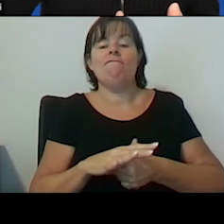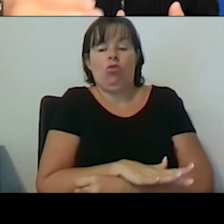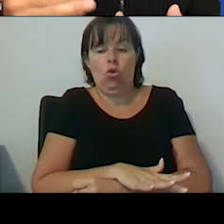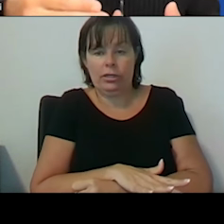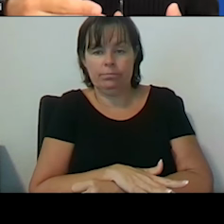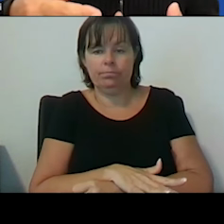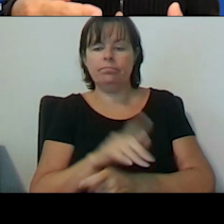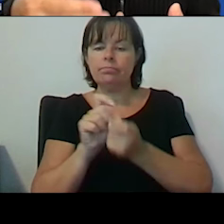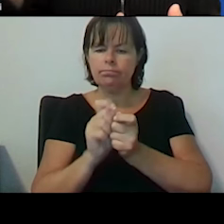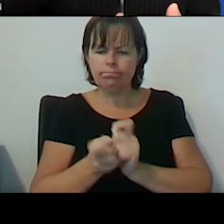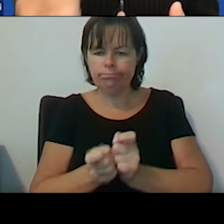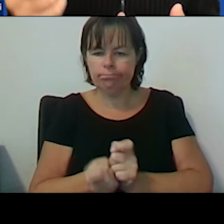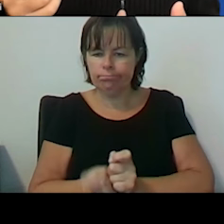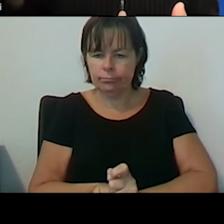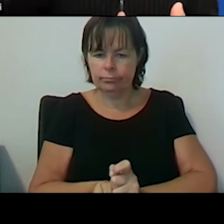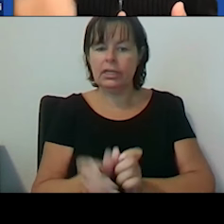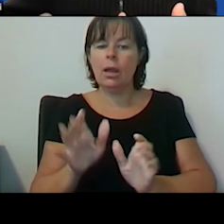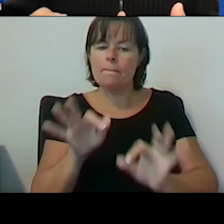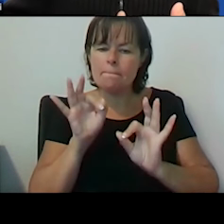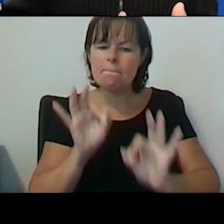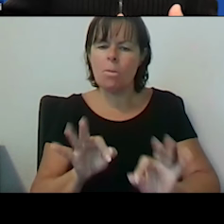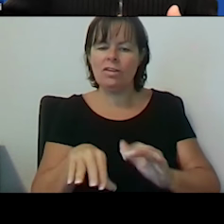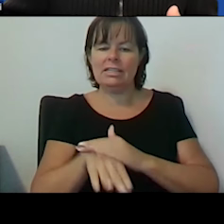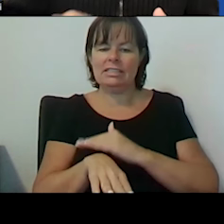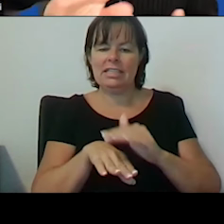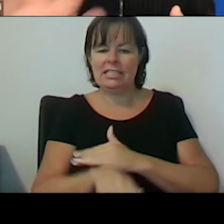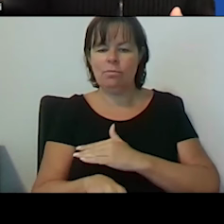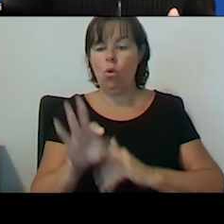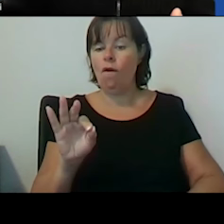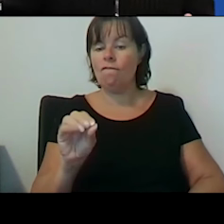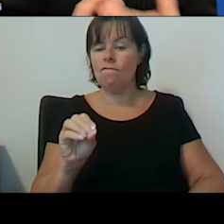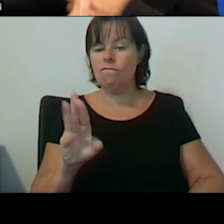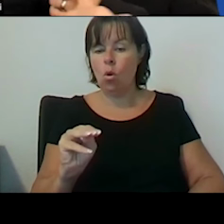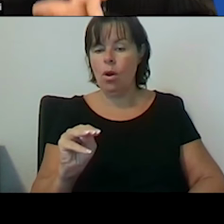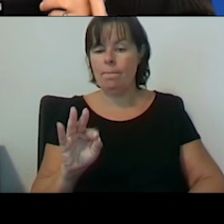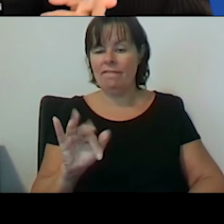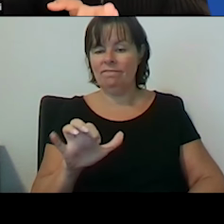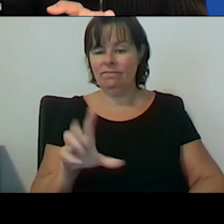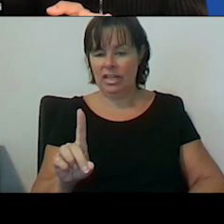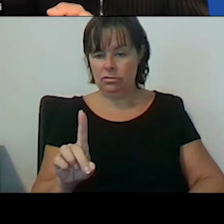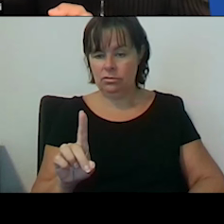customizable perfectly accessible form field it's amazing this is super super scalable